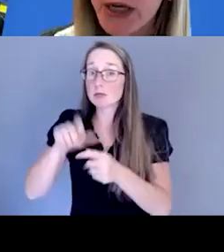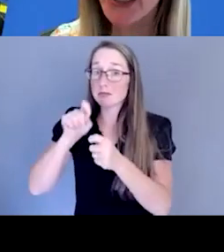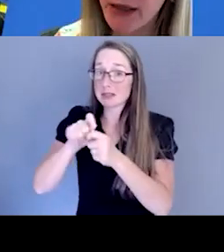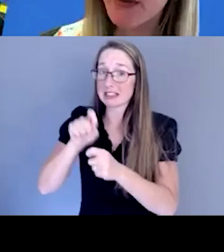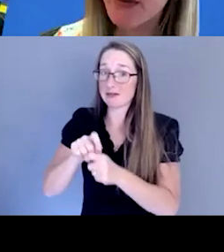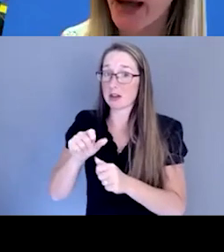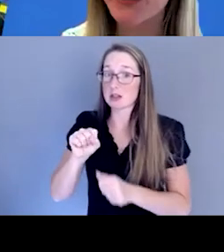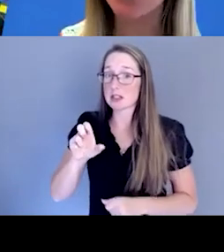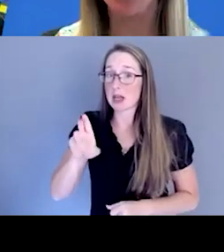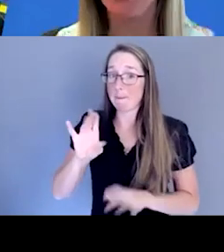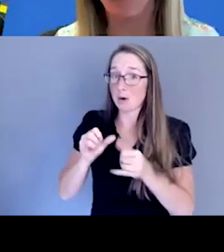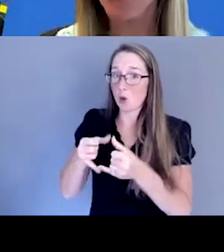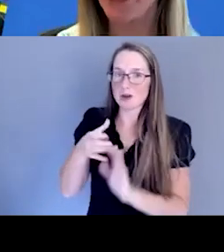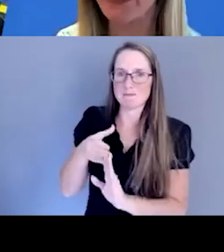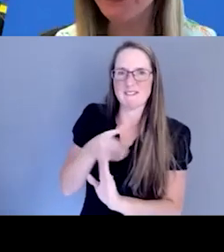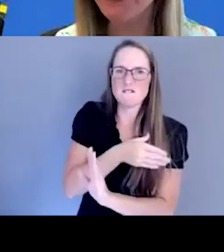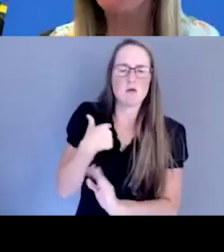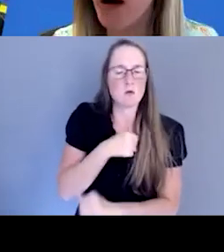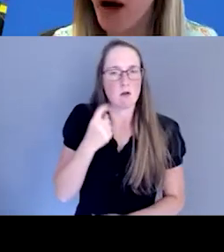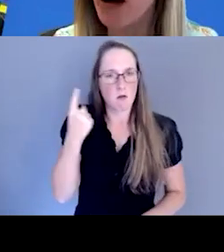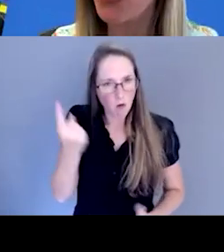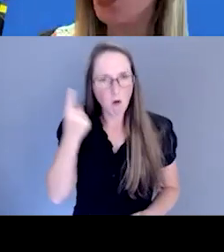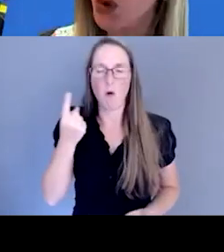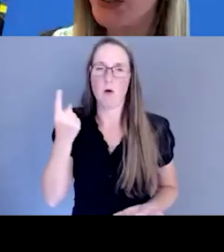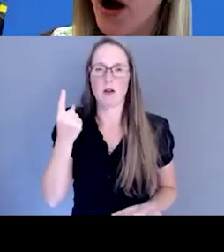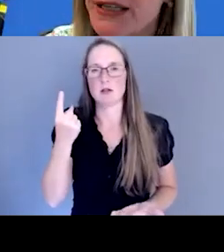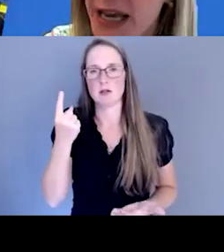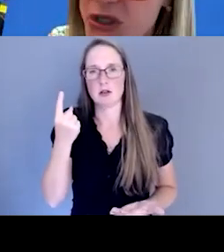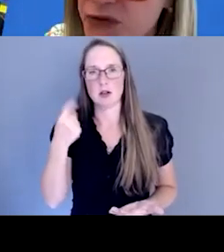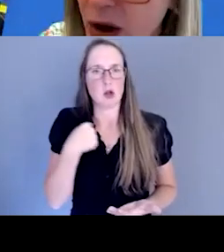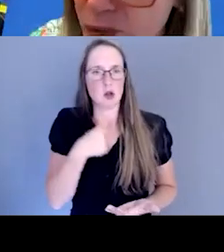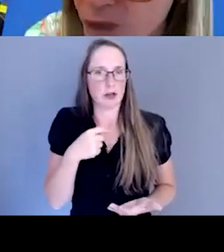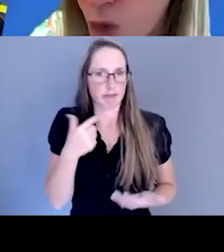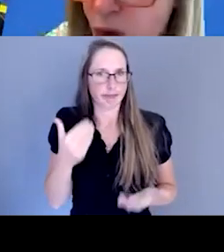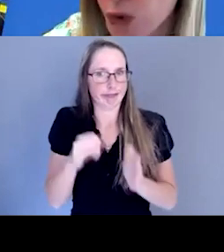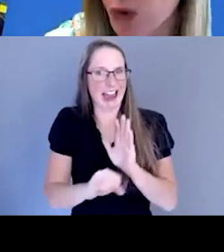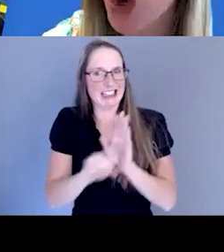In the past, we always would identify for you,